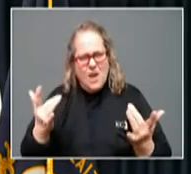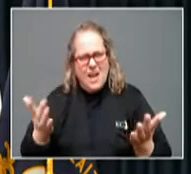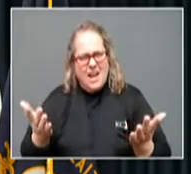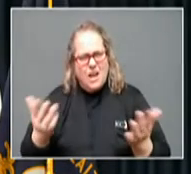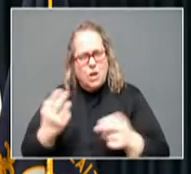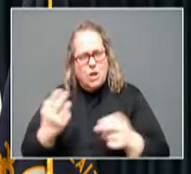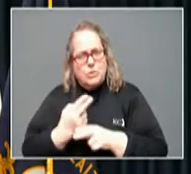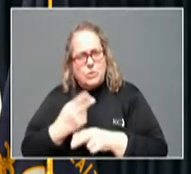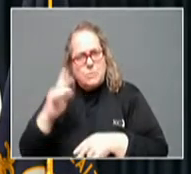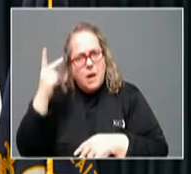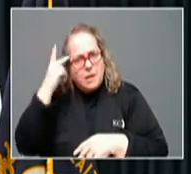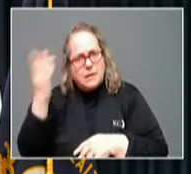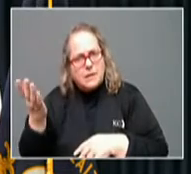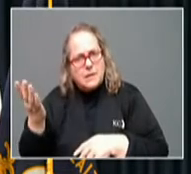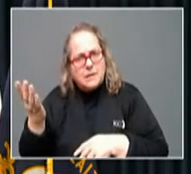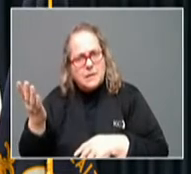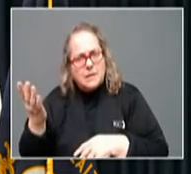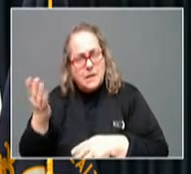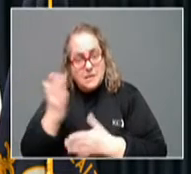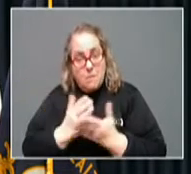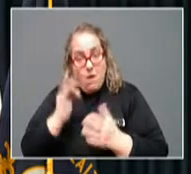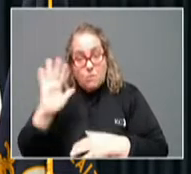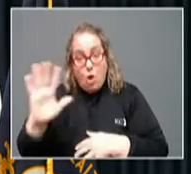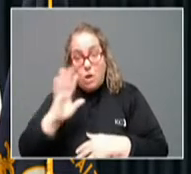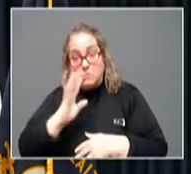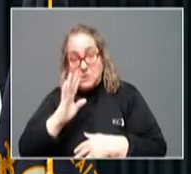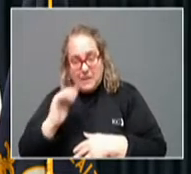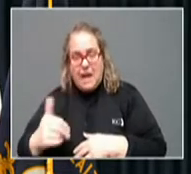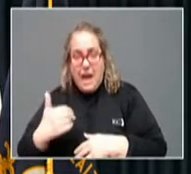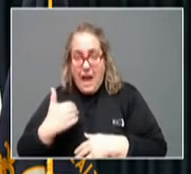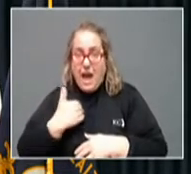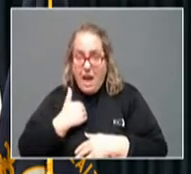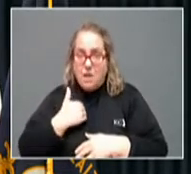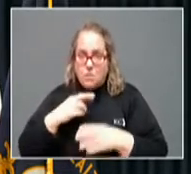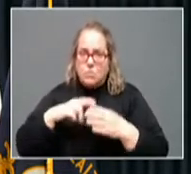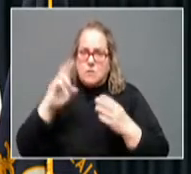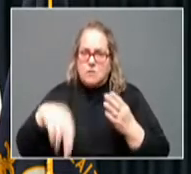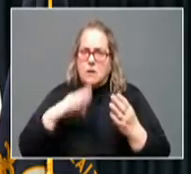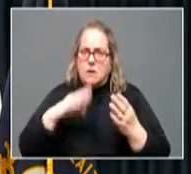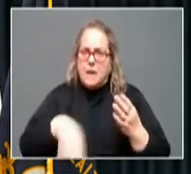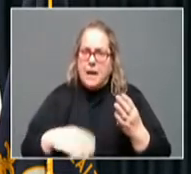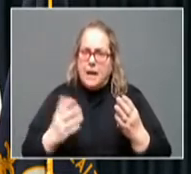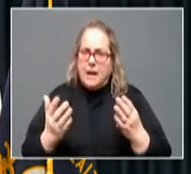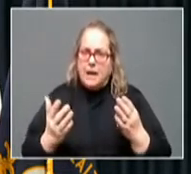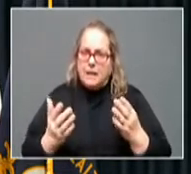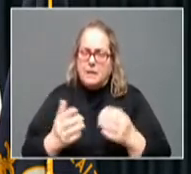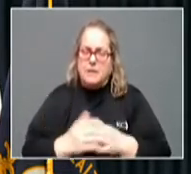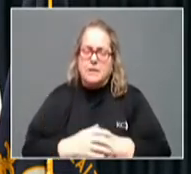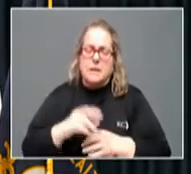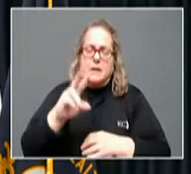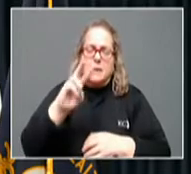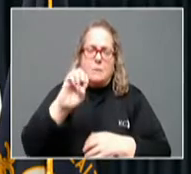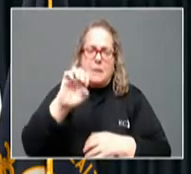have consequences melissa patrick, Kentucky health news and to craig and